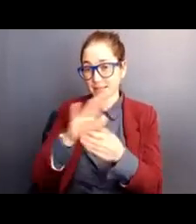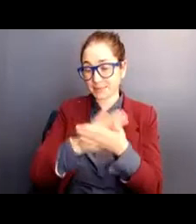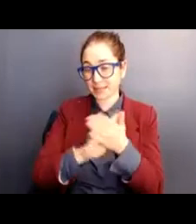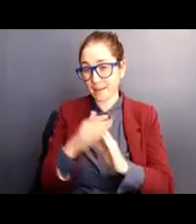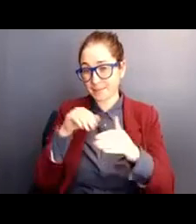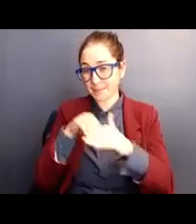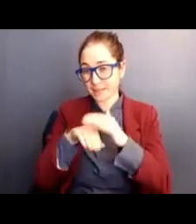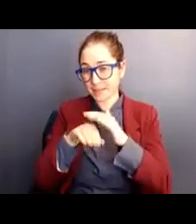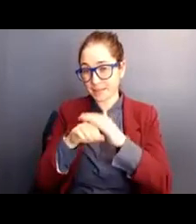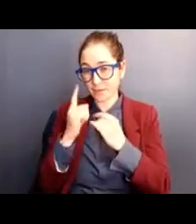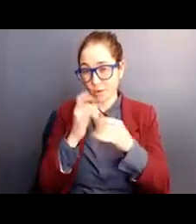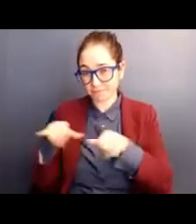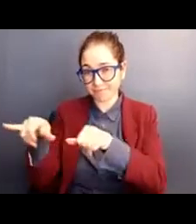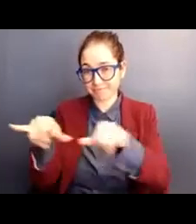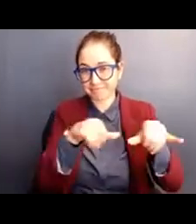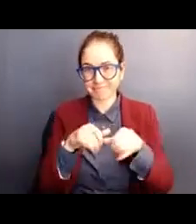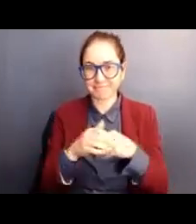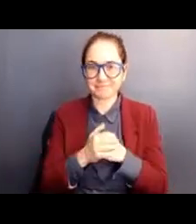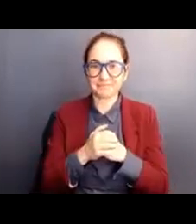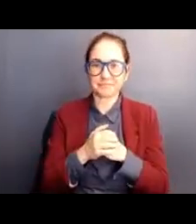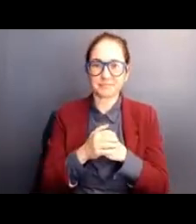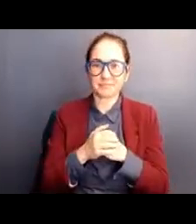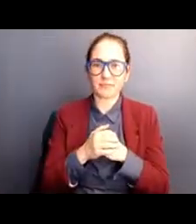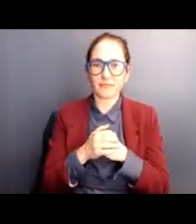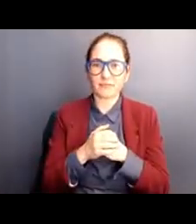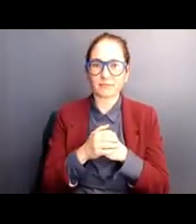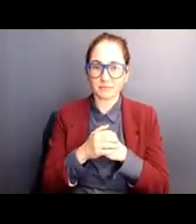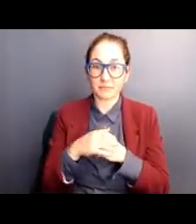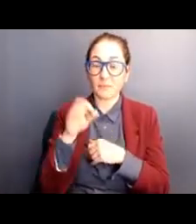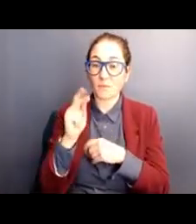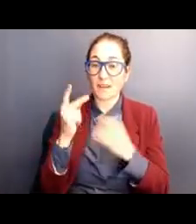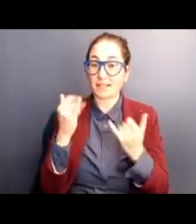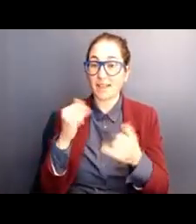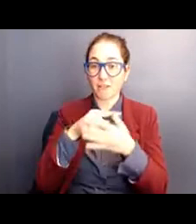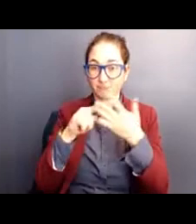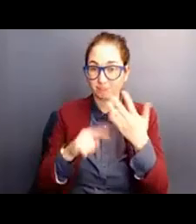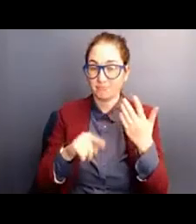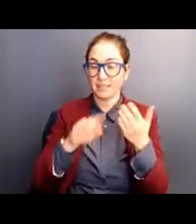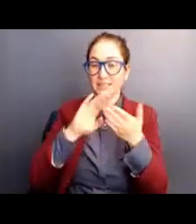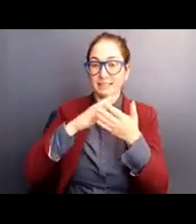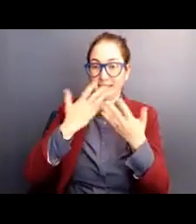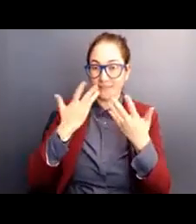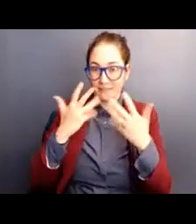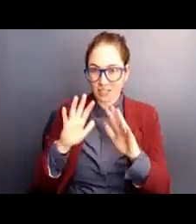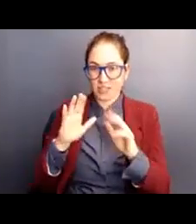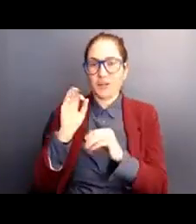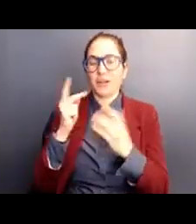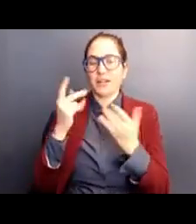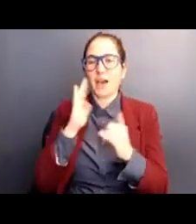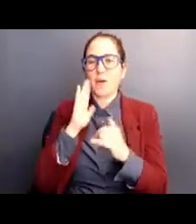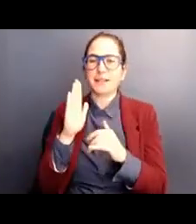everybody. Now we're going to do a quick refresher, maybe remember